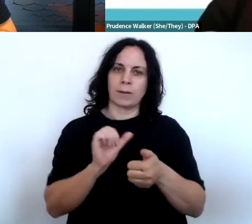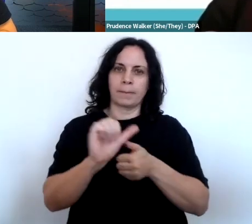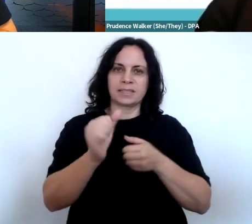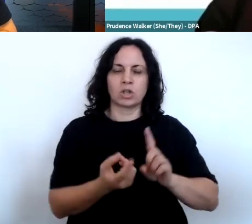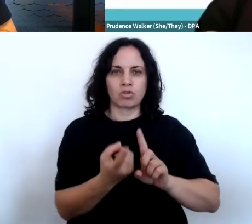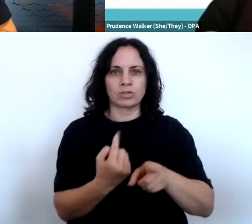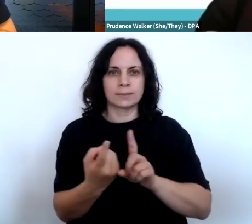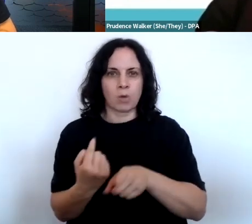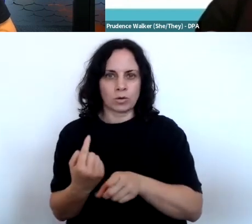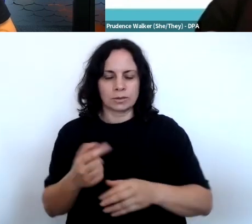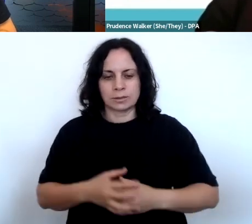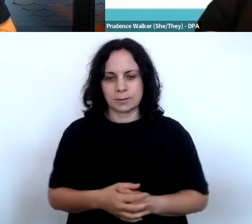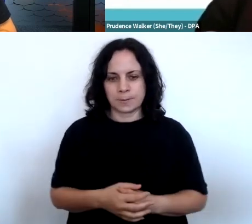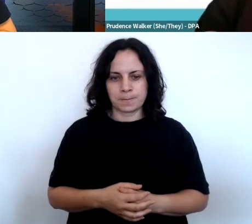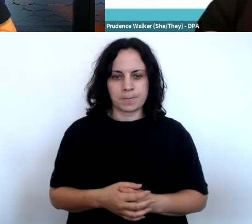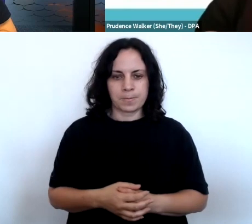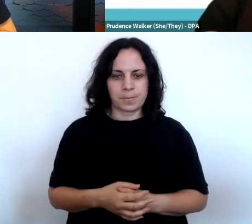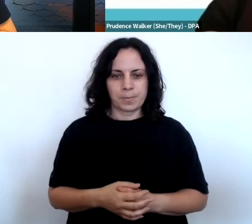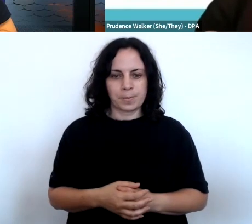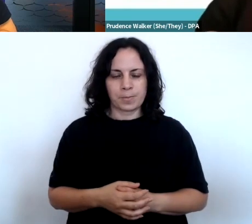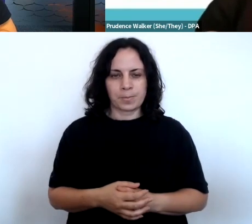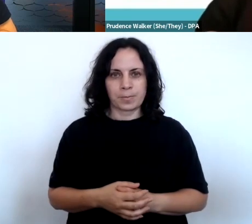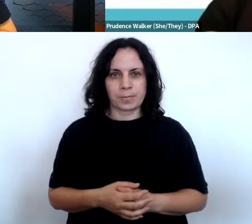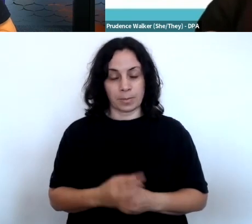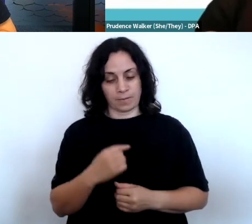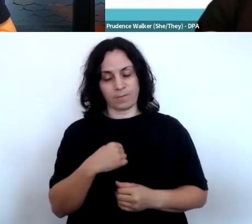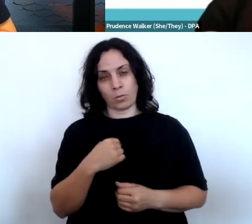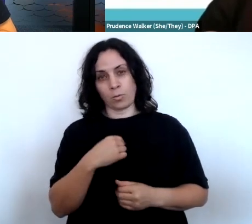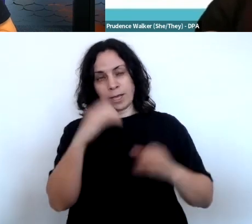my expectation and aspiration is actually